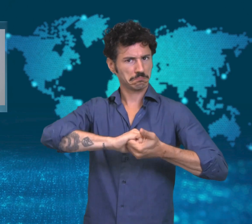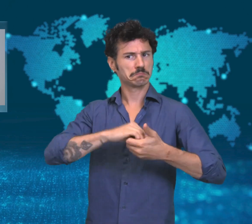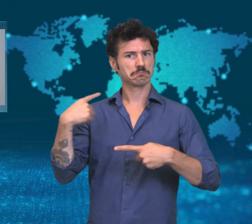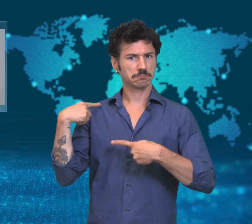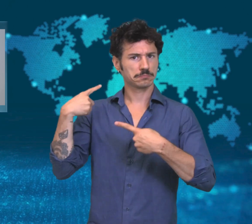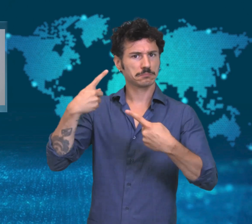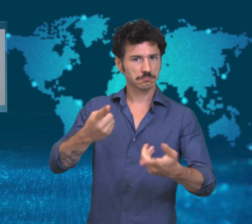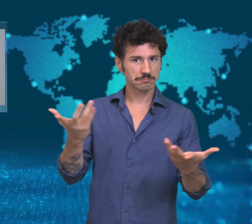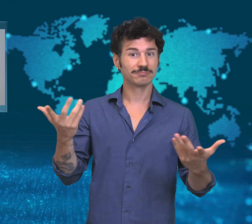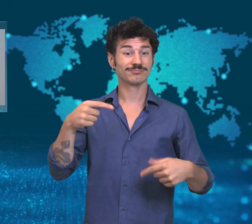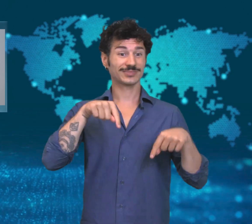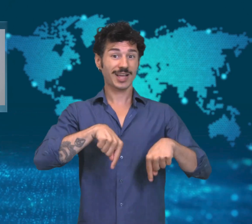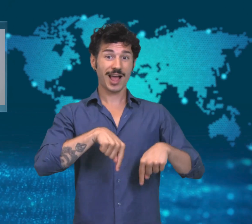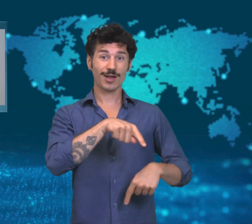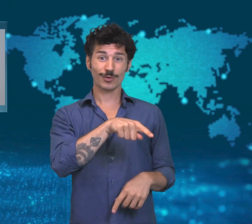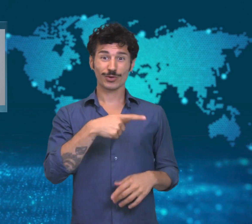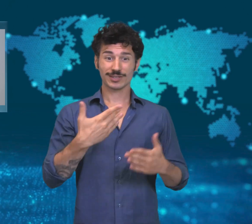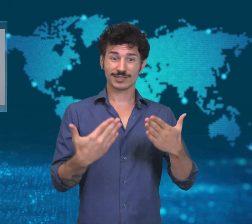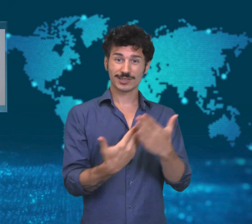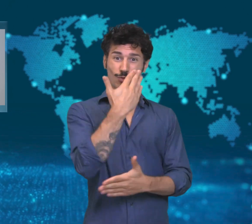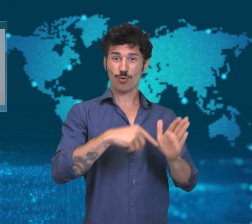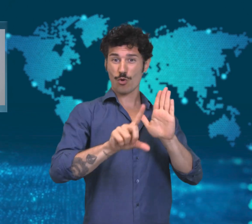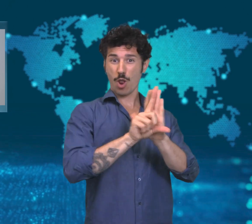Due to the new security law,